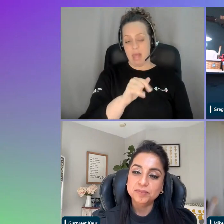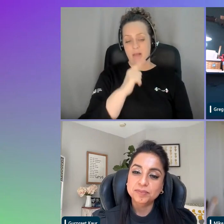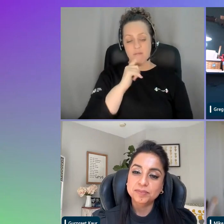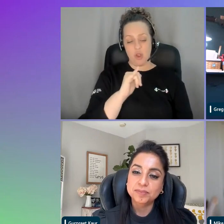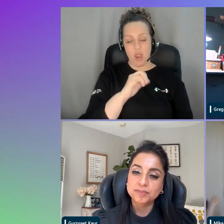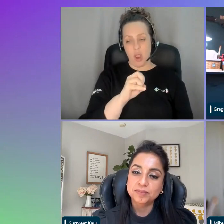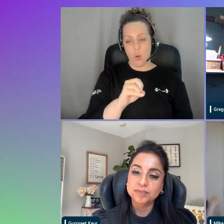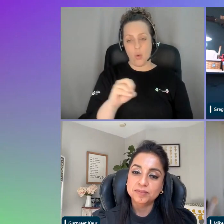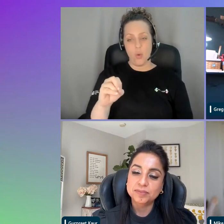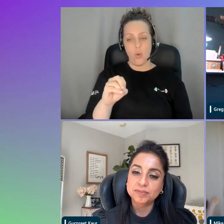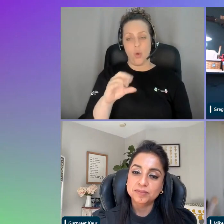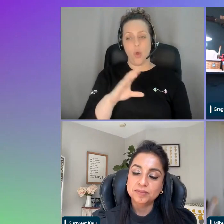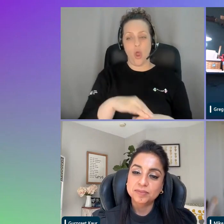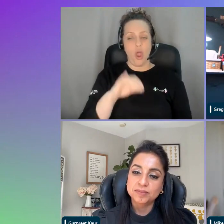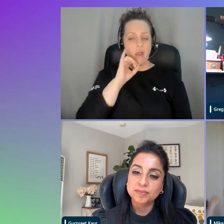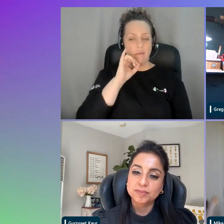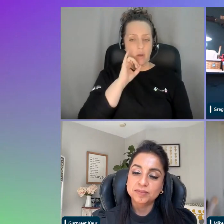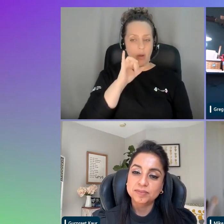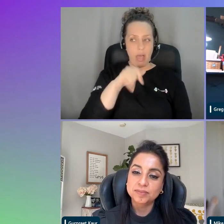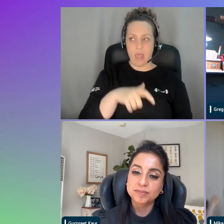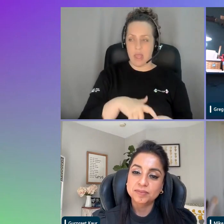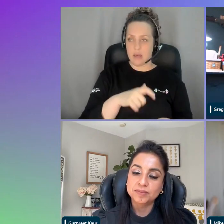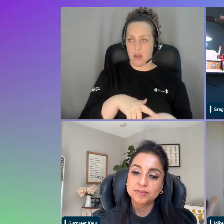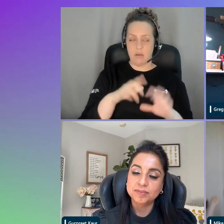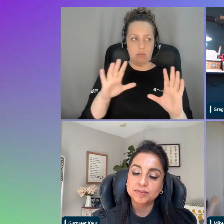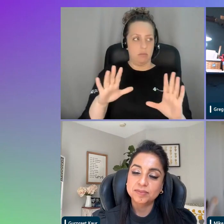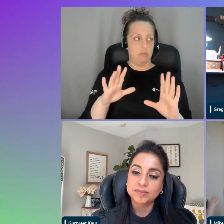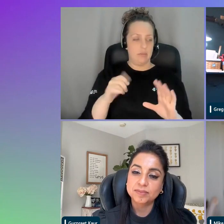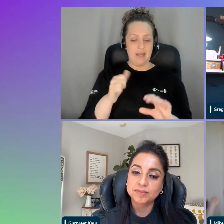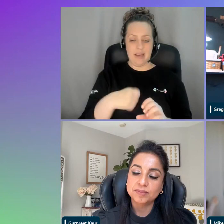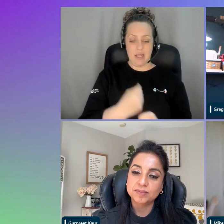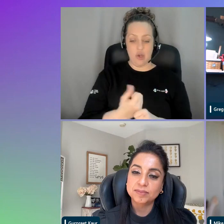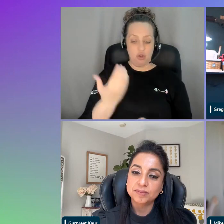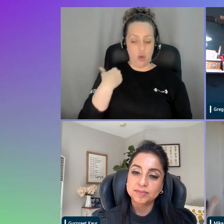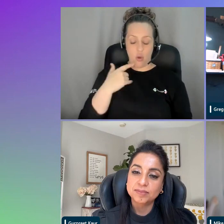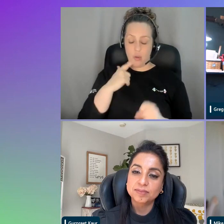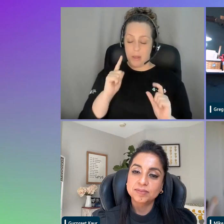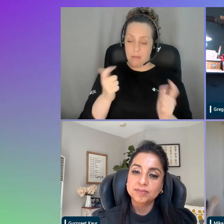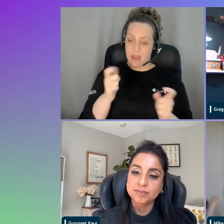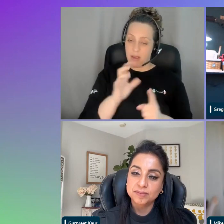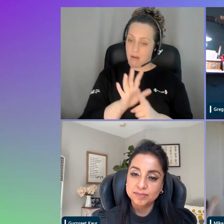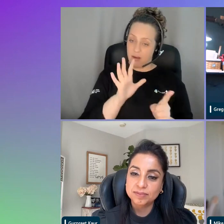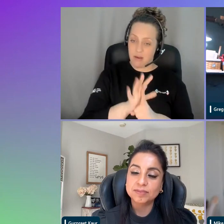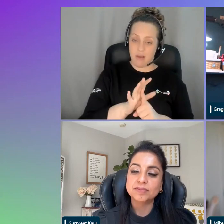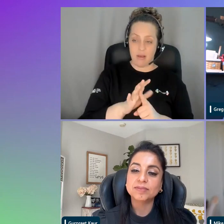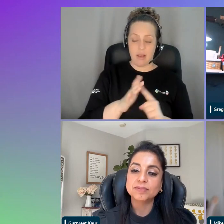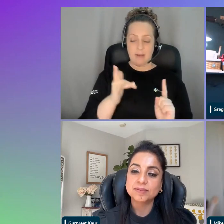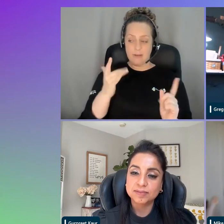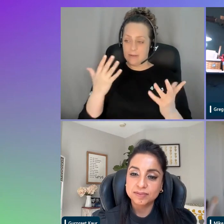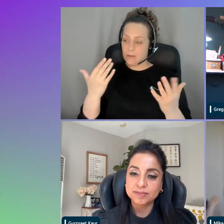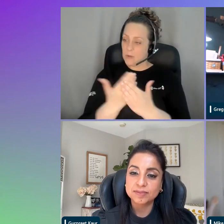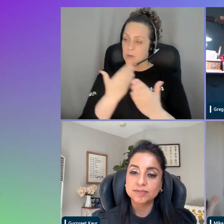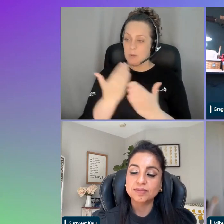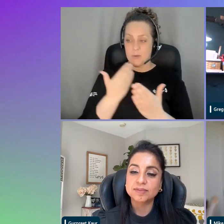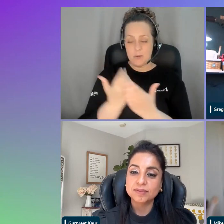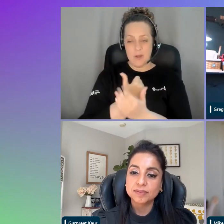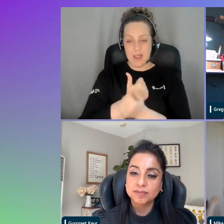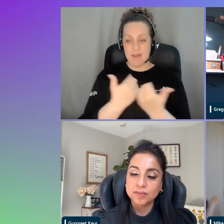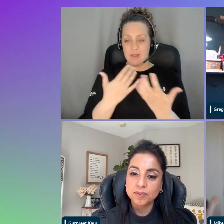thought iPhone at that time, you know, about a decade ago was really big, super up and coming. It was all new stuff. And